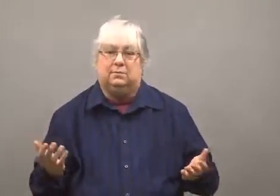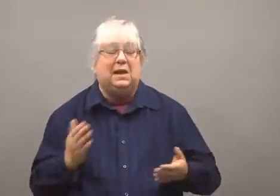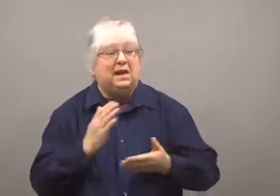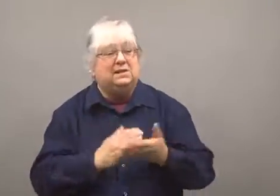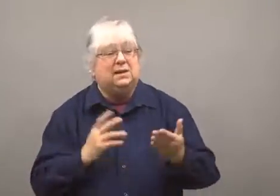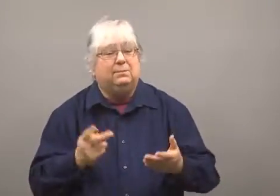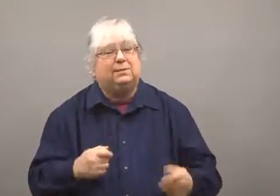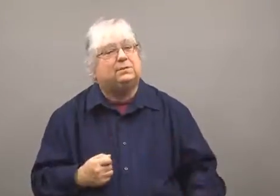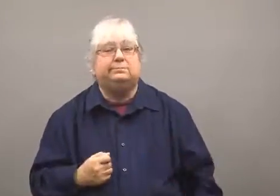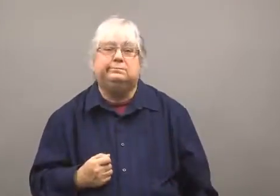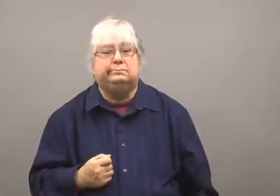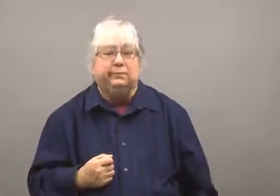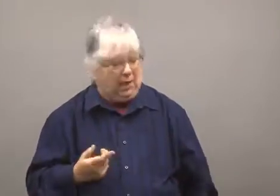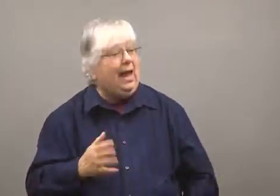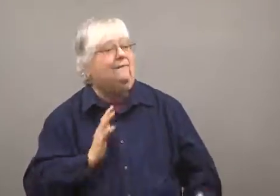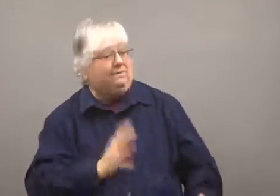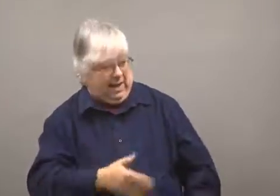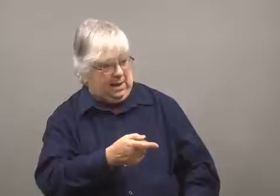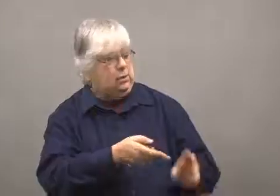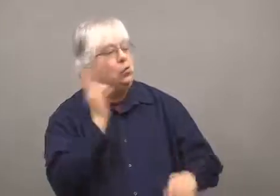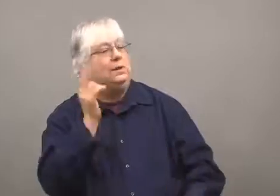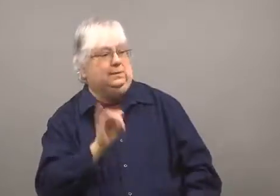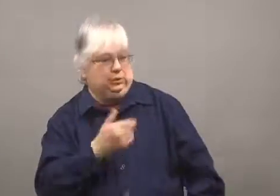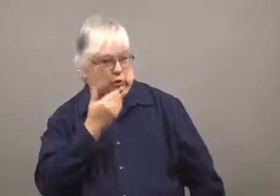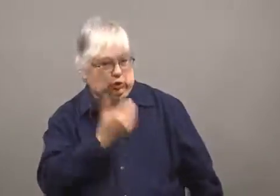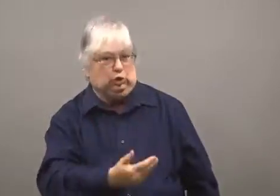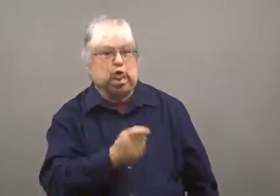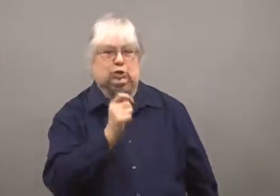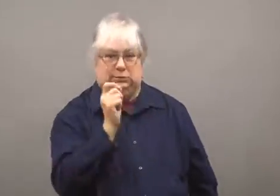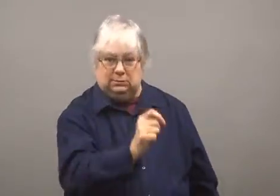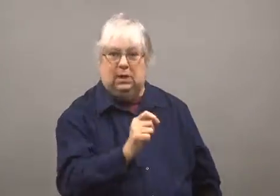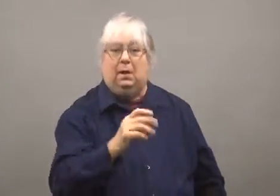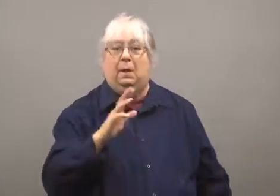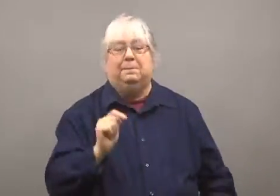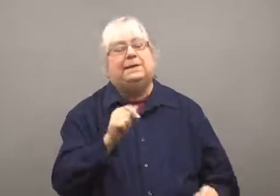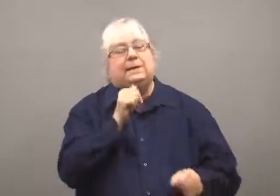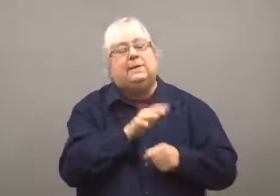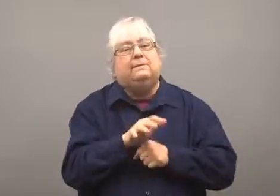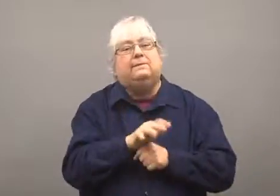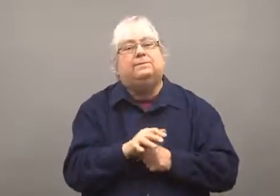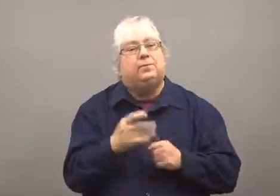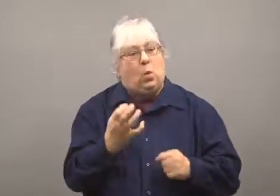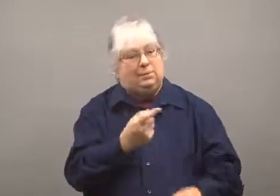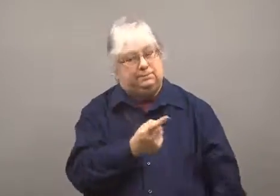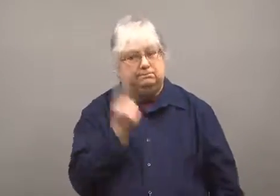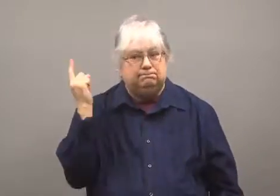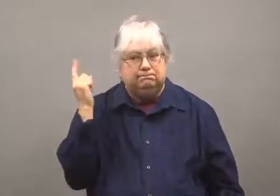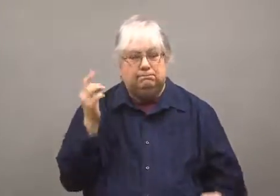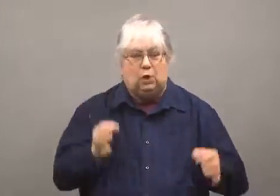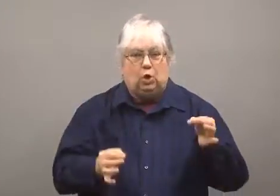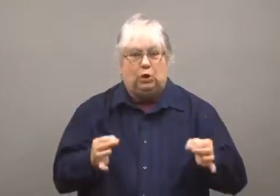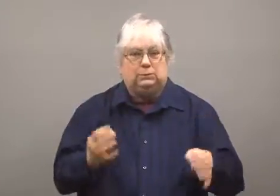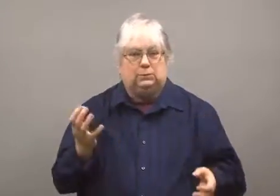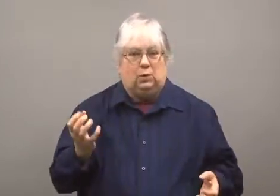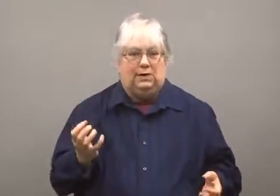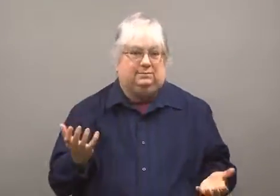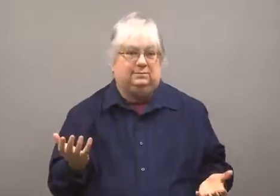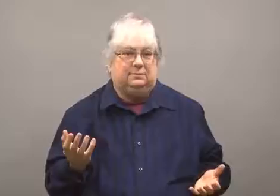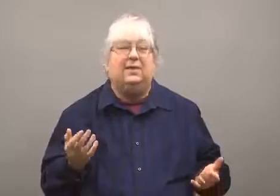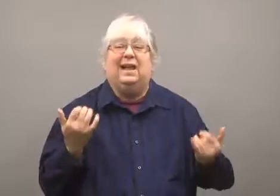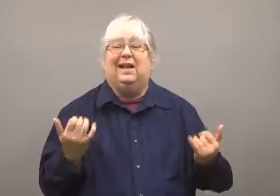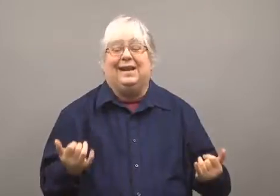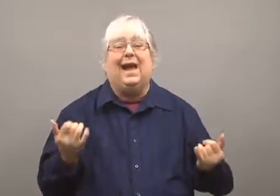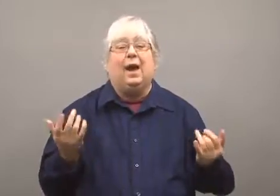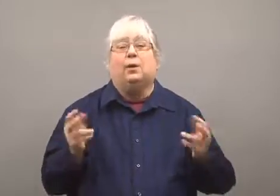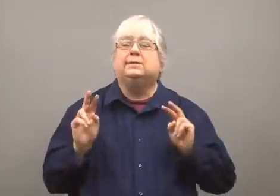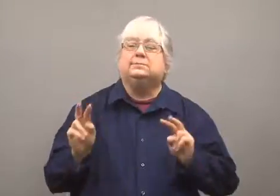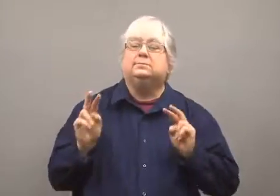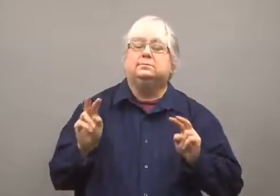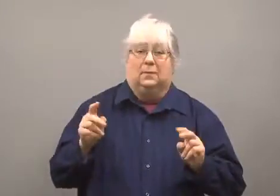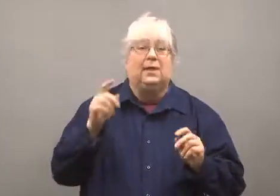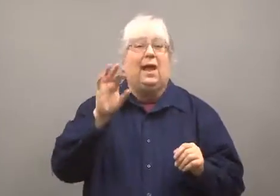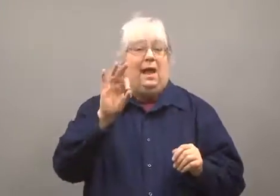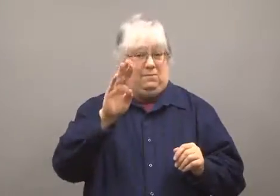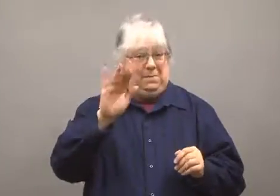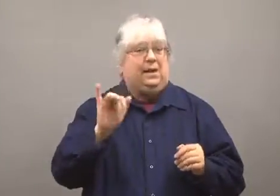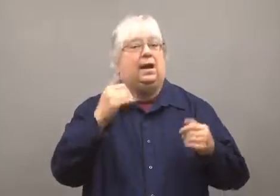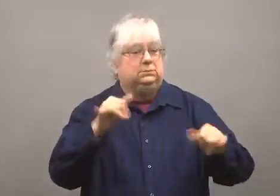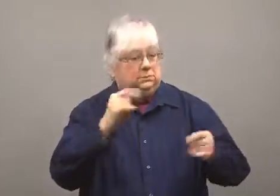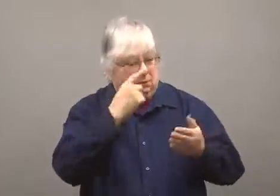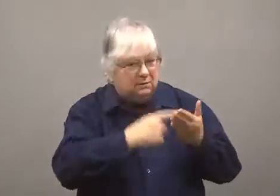Some were not satisfied. It was good he resigned, but it wasn't enough.